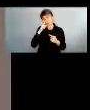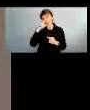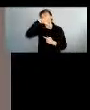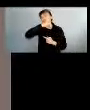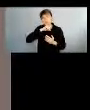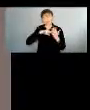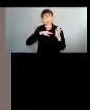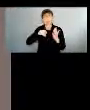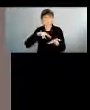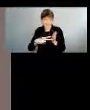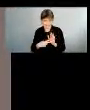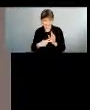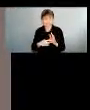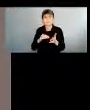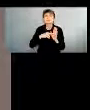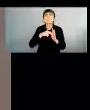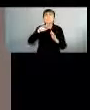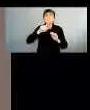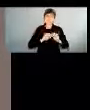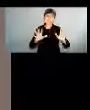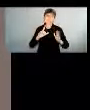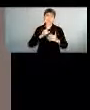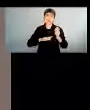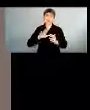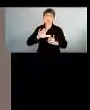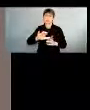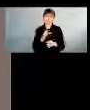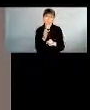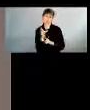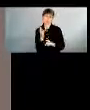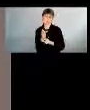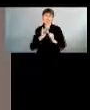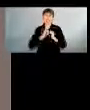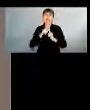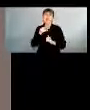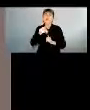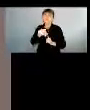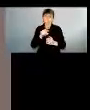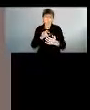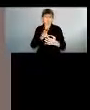and career, and how you fit into your artistic communities or disciplines, and what growth